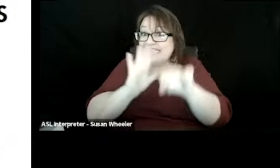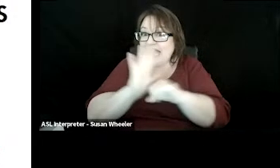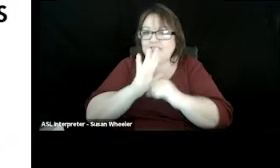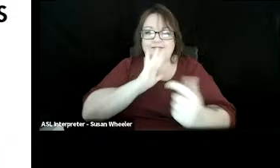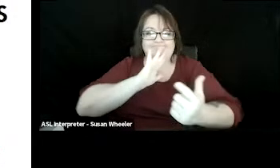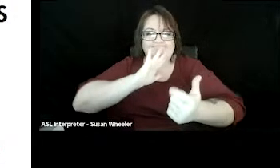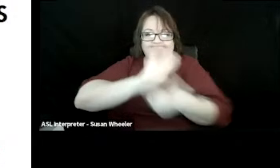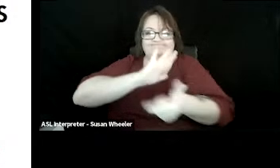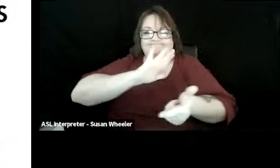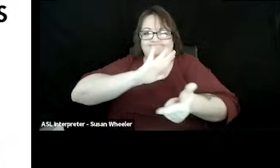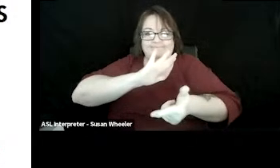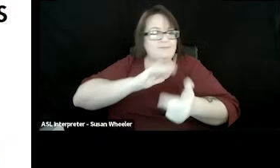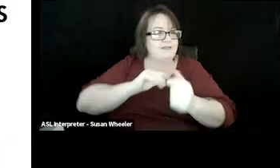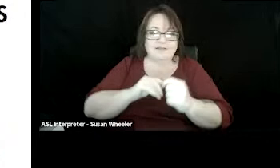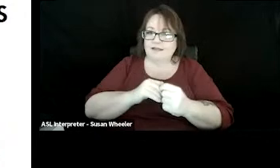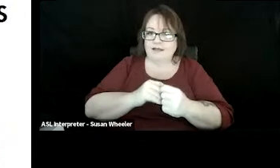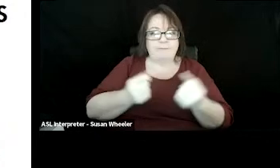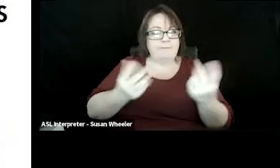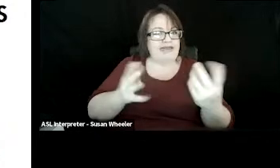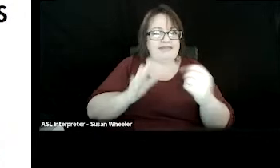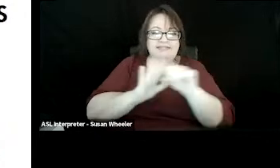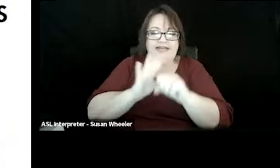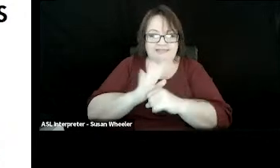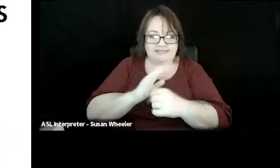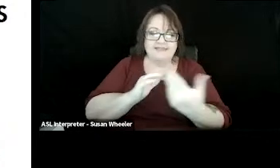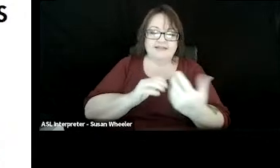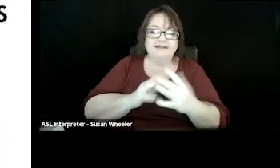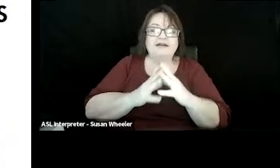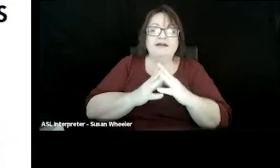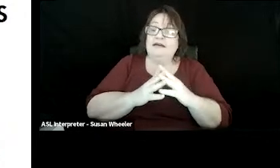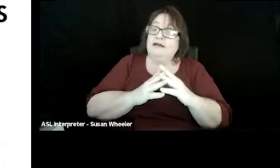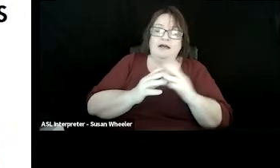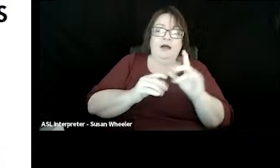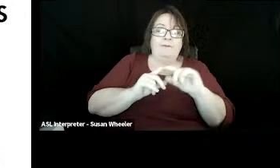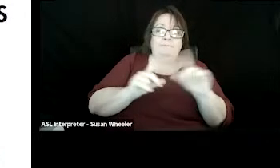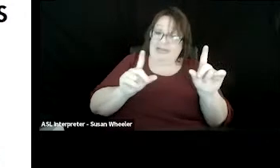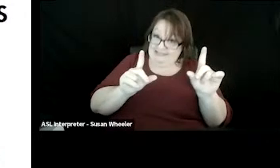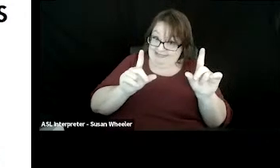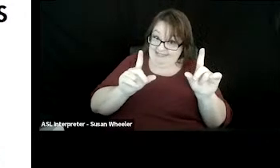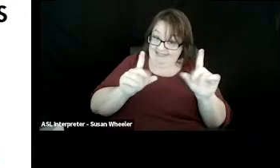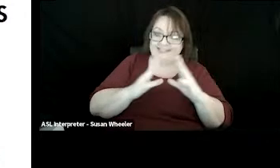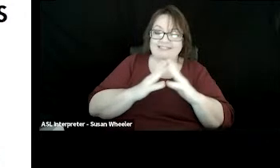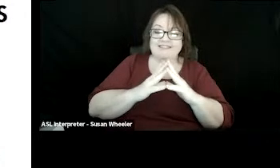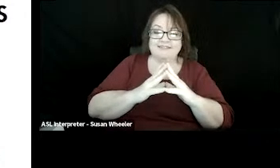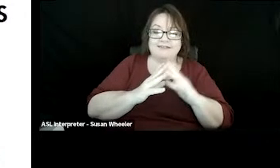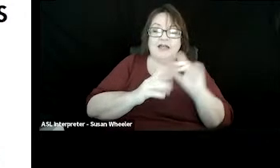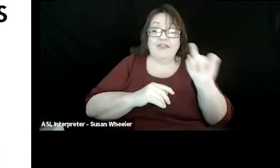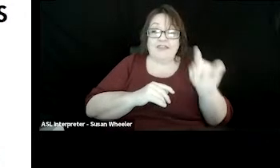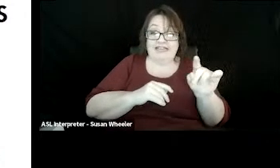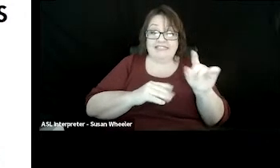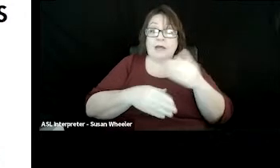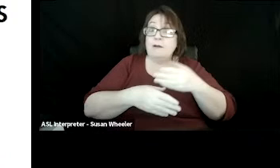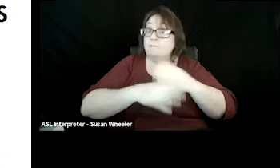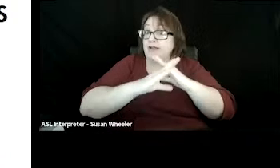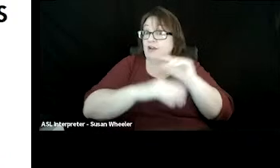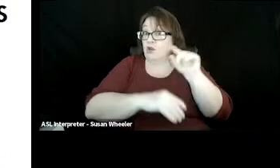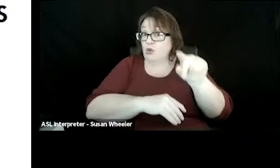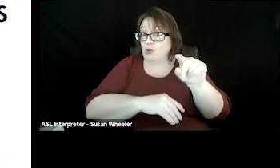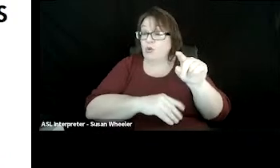and for everyone in California for example, but essentially these prevent you from resigning